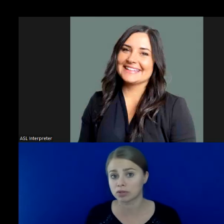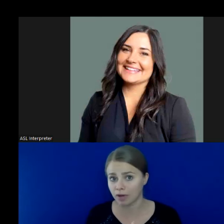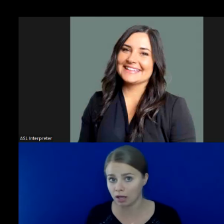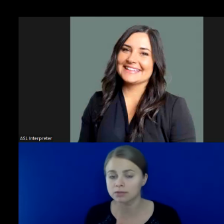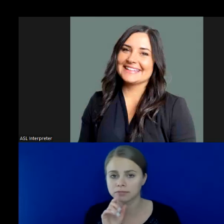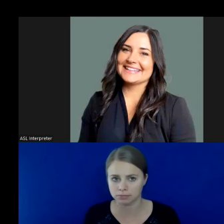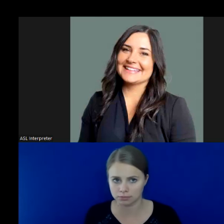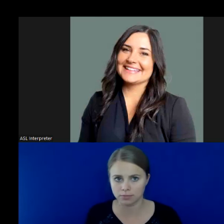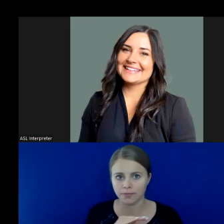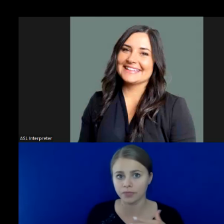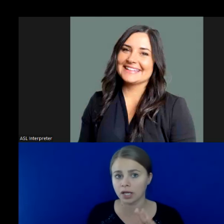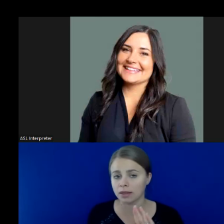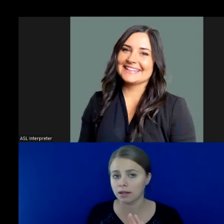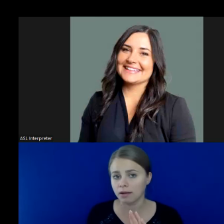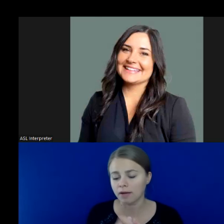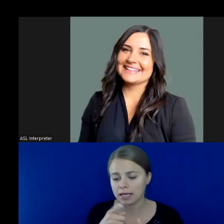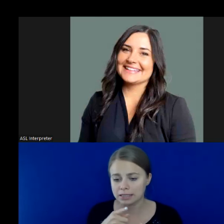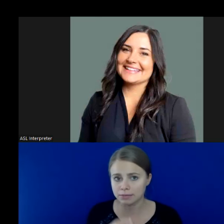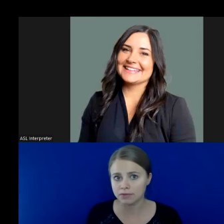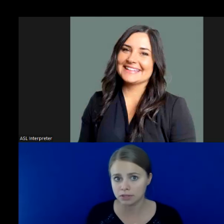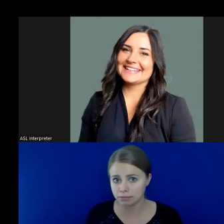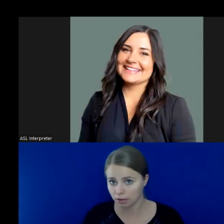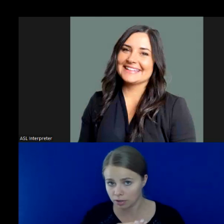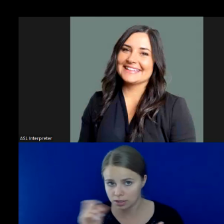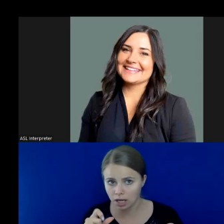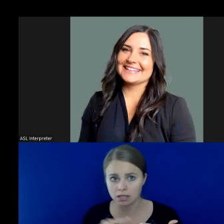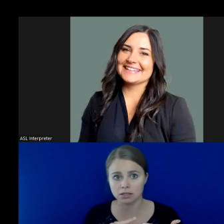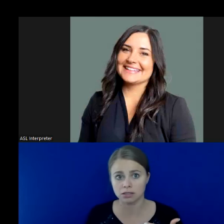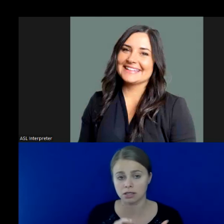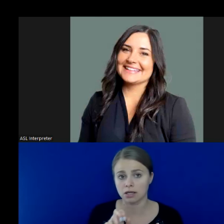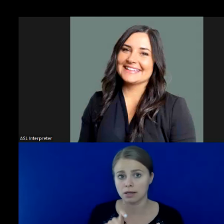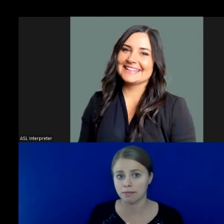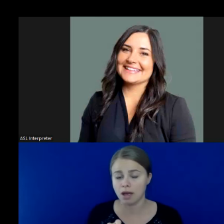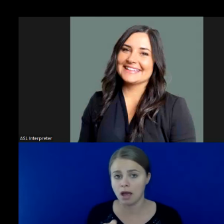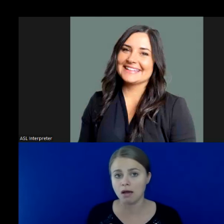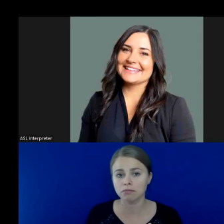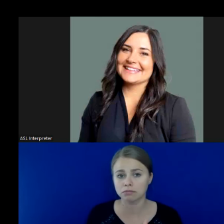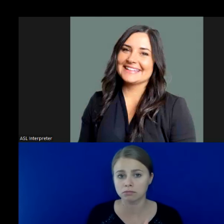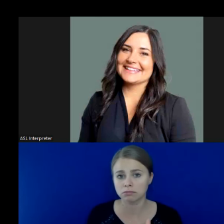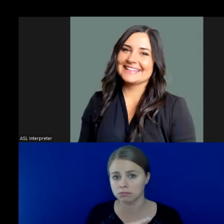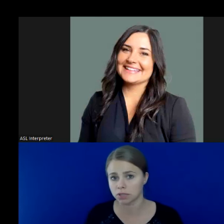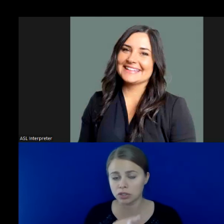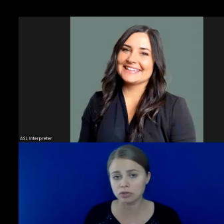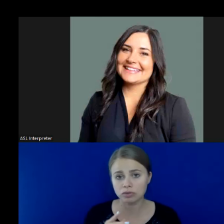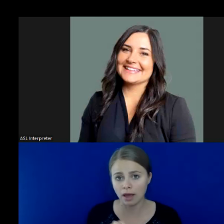Did it identify specific accessibility barriers? Yup. And did it map those barriers to the affected user groups. Absolutely.